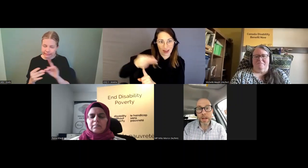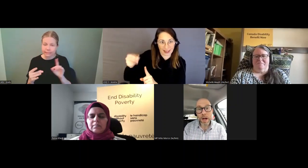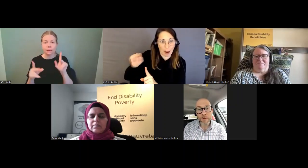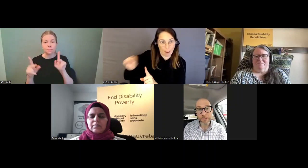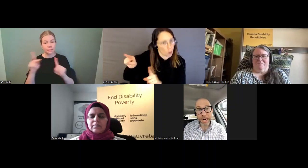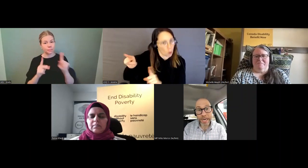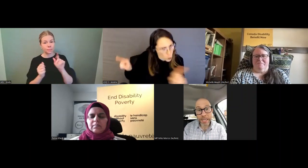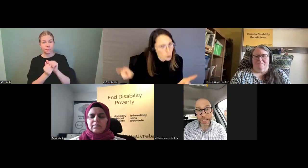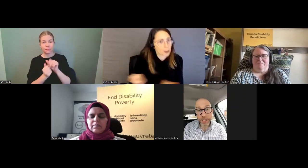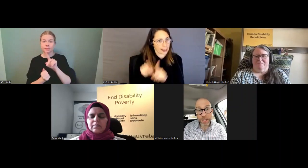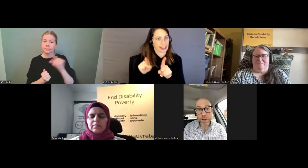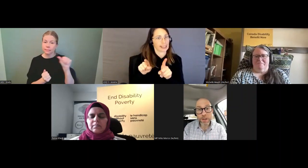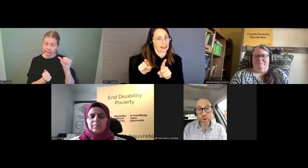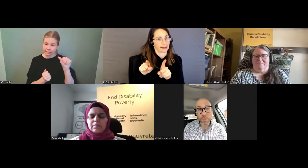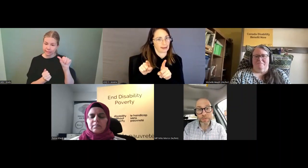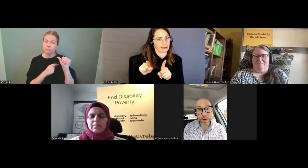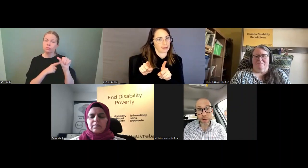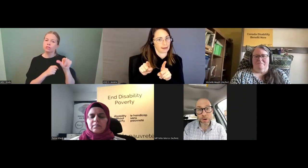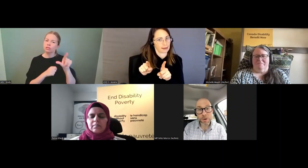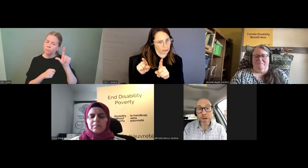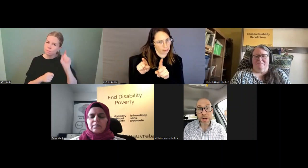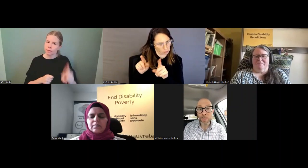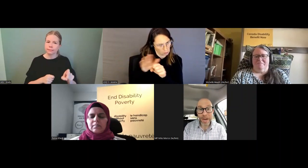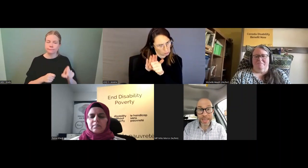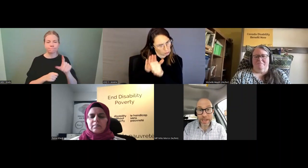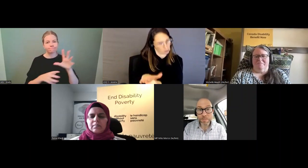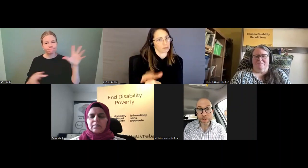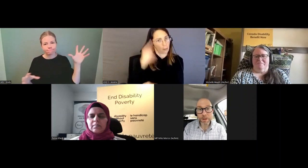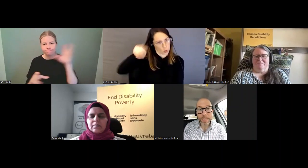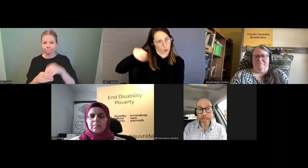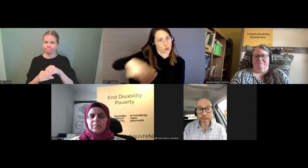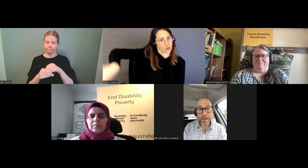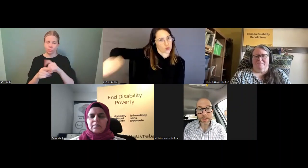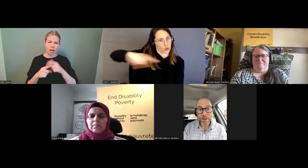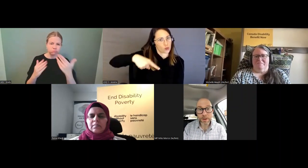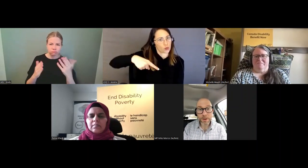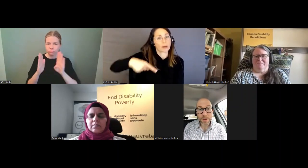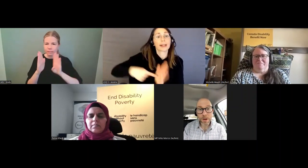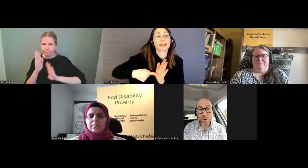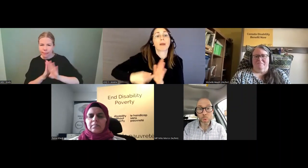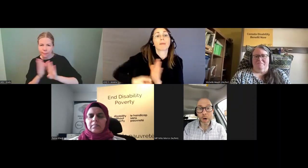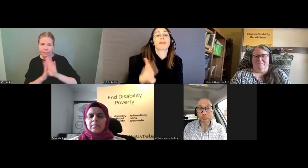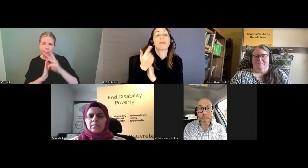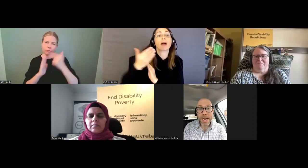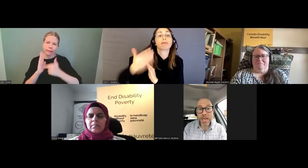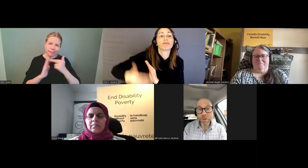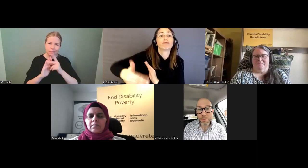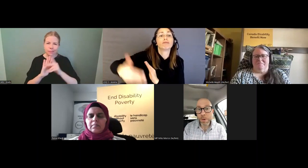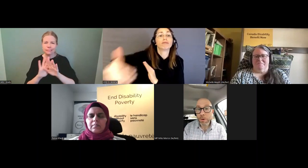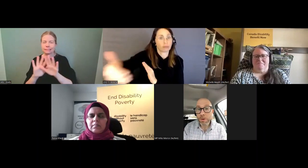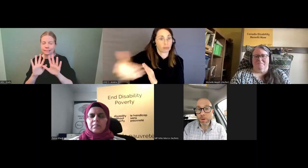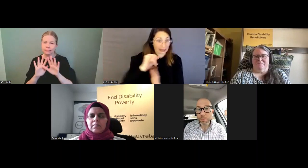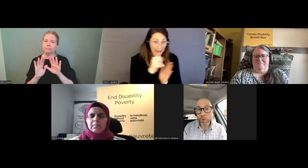OF THE REGULATIONS THAT WILL FOLLOW WHEN THIS BILL PASSES, WHERE MANY OF THE MOST IMPORTANT